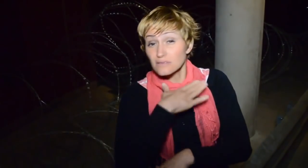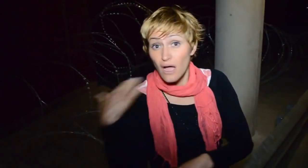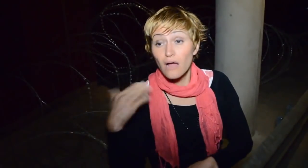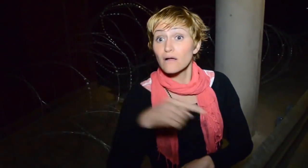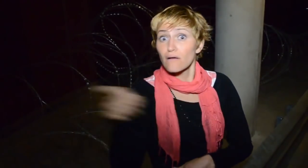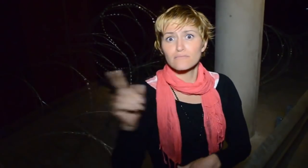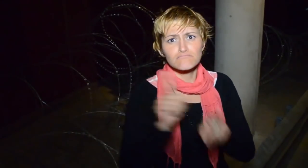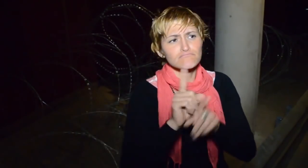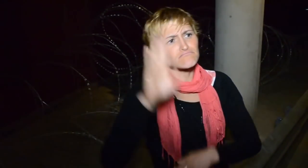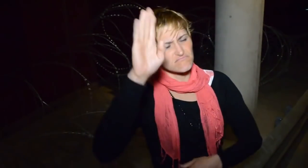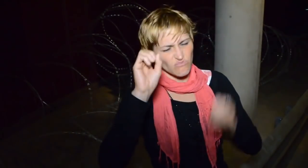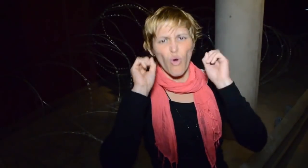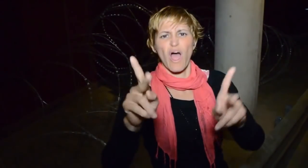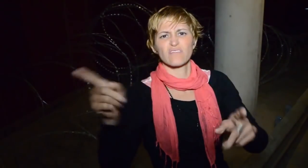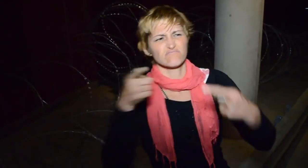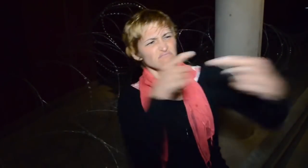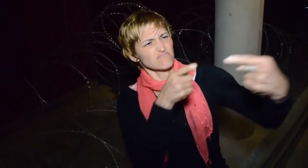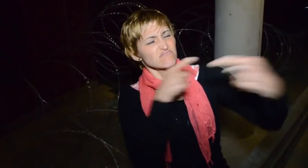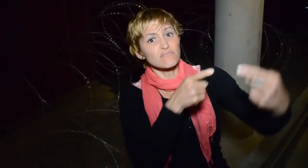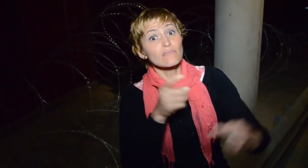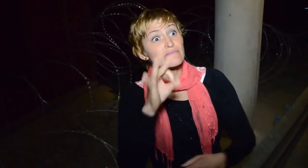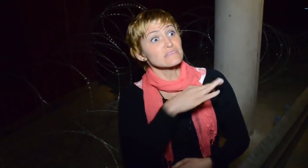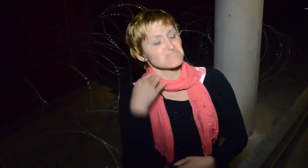the cause of an apartheid free country.